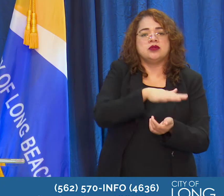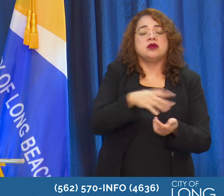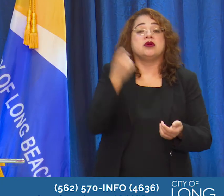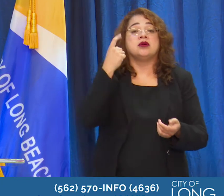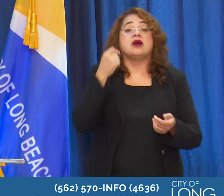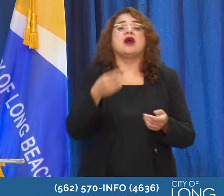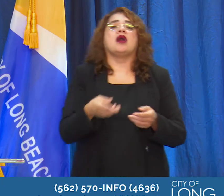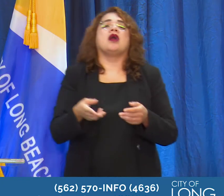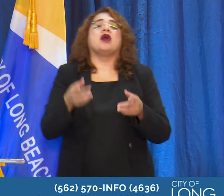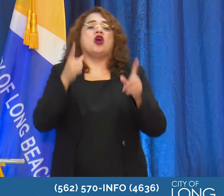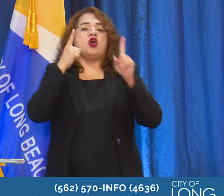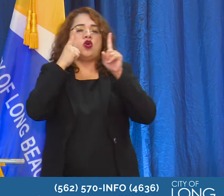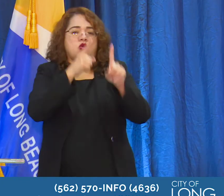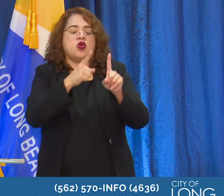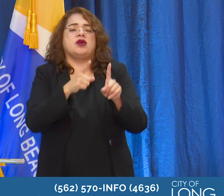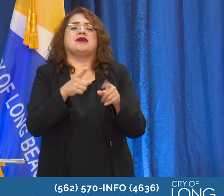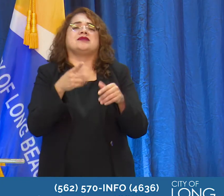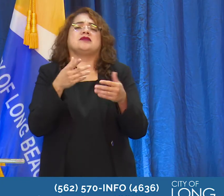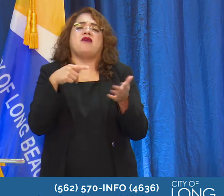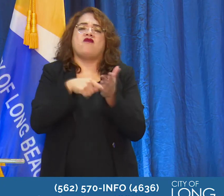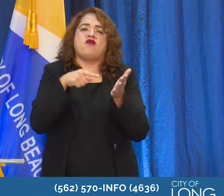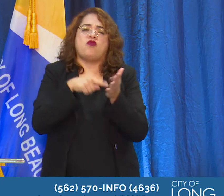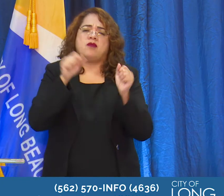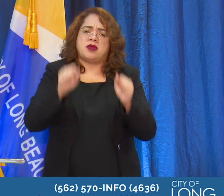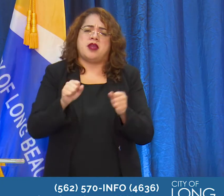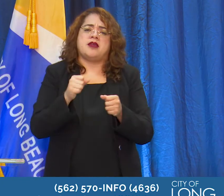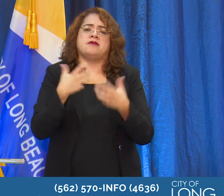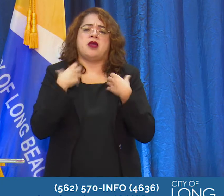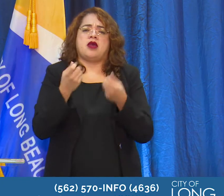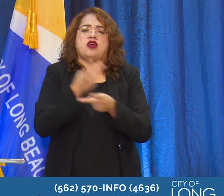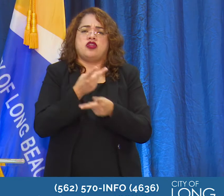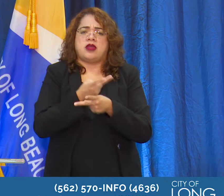For those negatively impacted by COVID-19